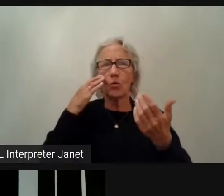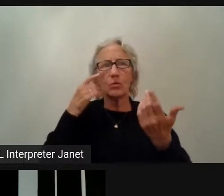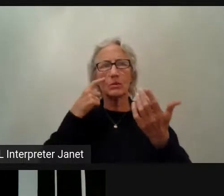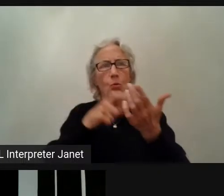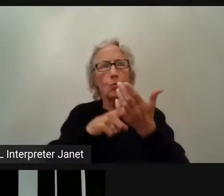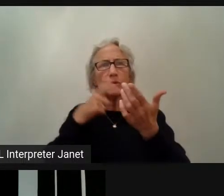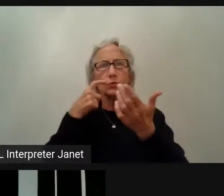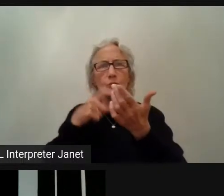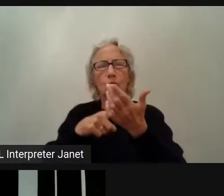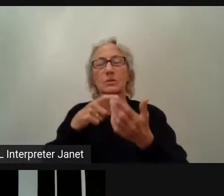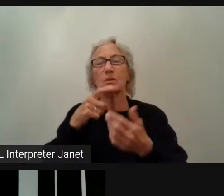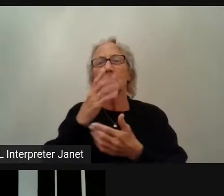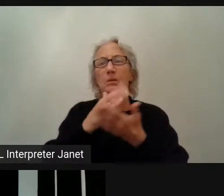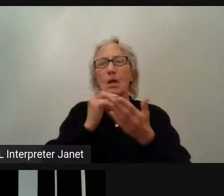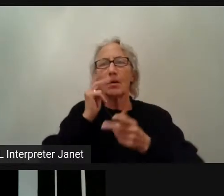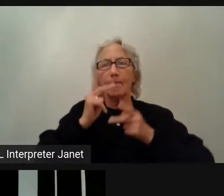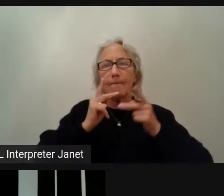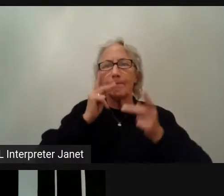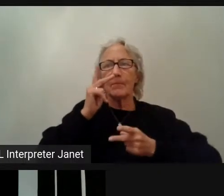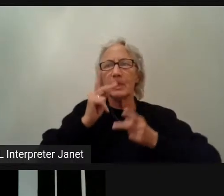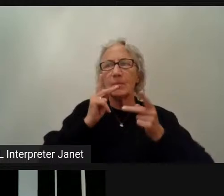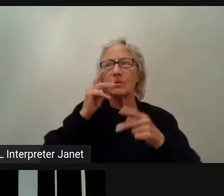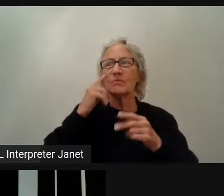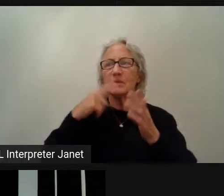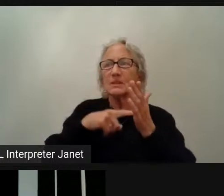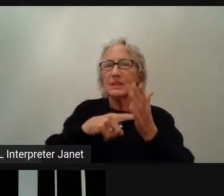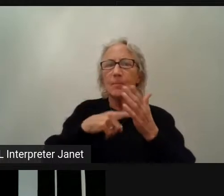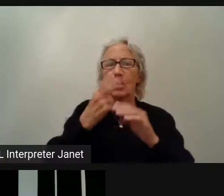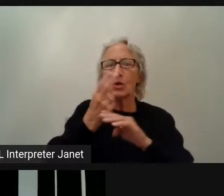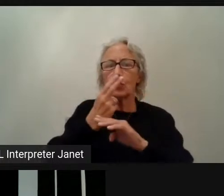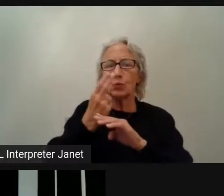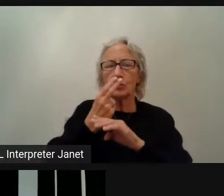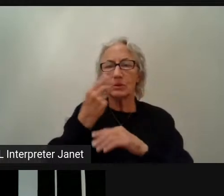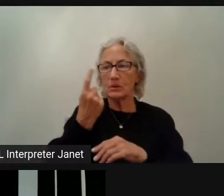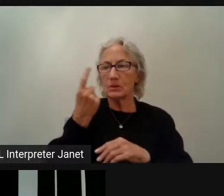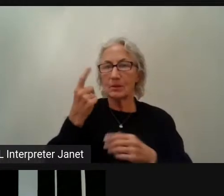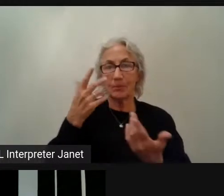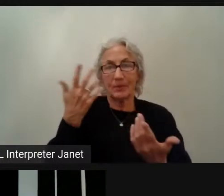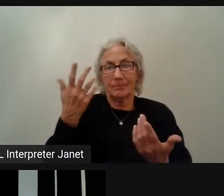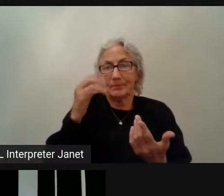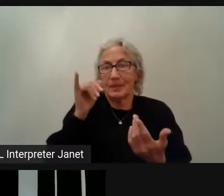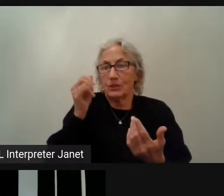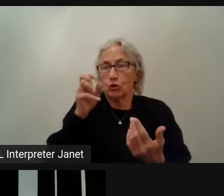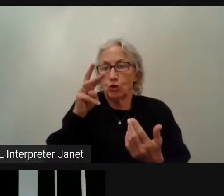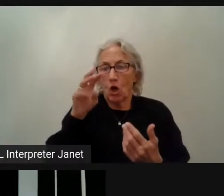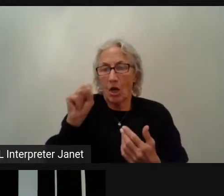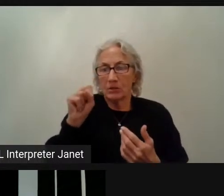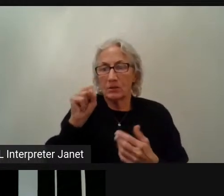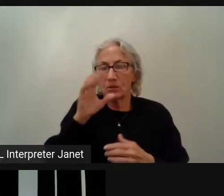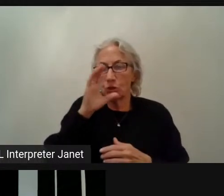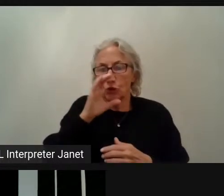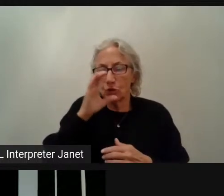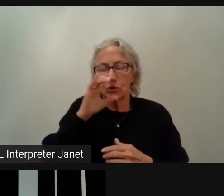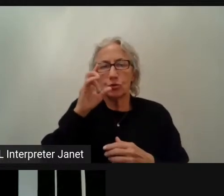is marked up and I would like them to know that we have done links. But what we see is actually some people are using